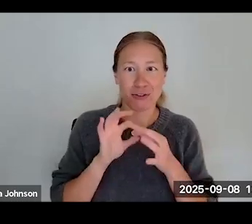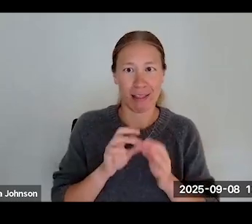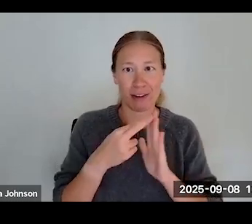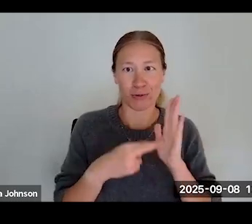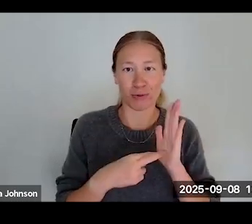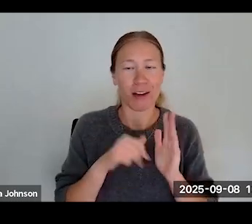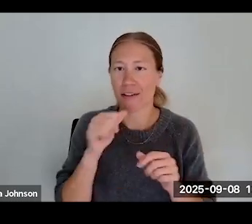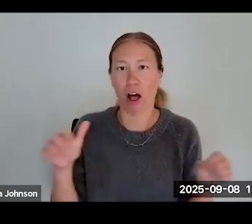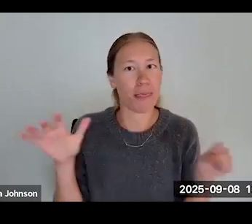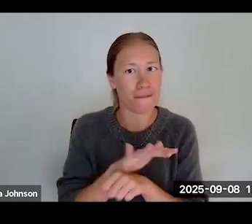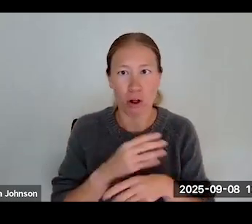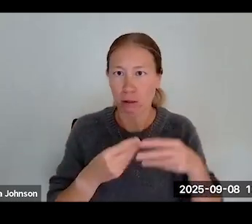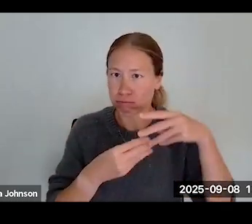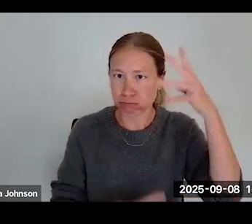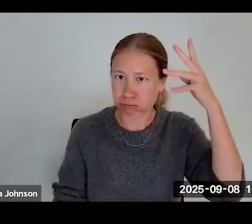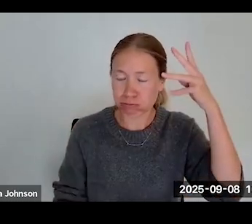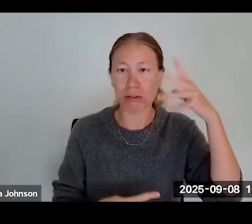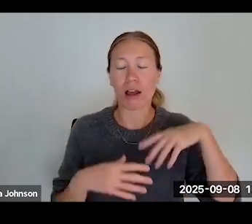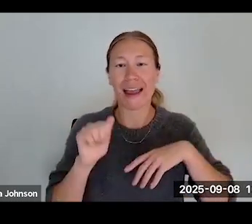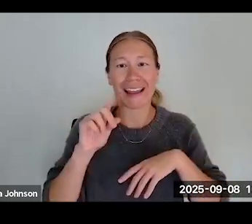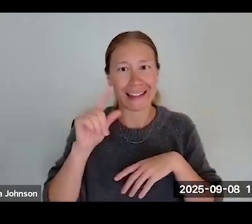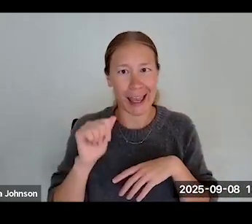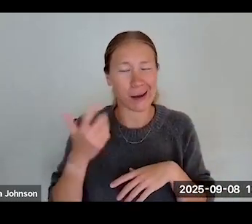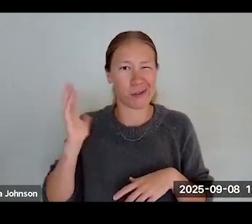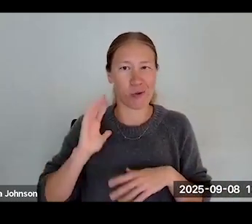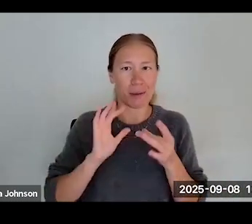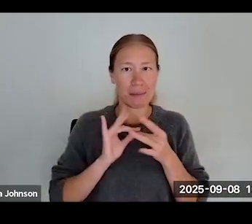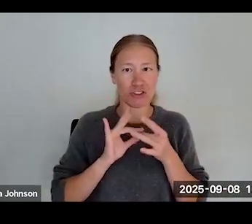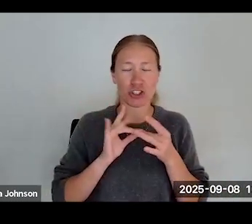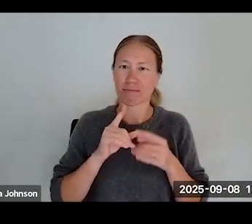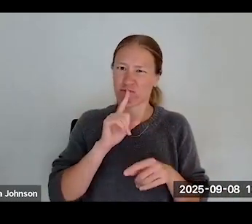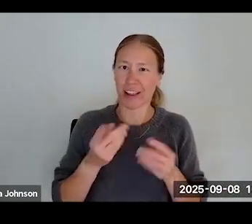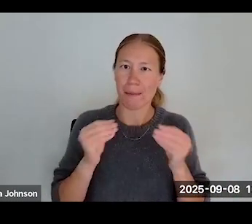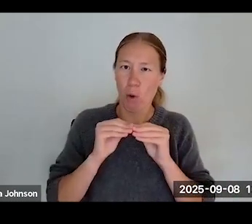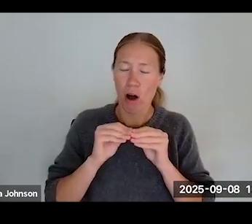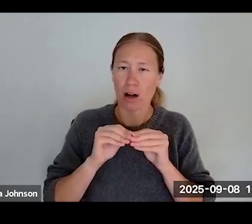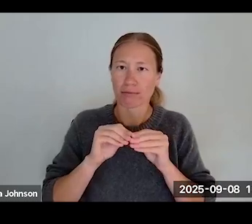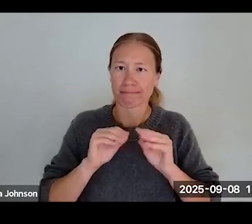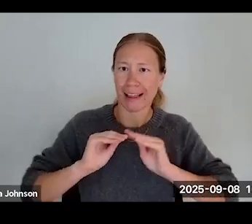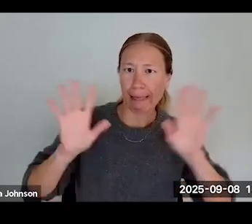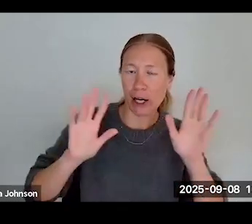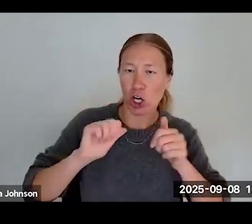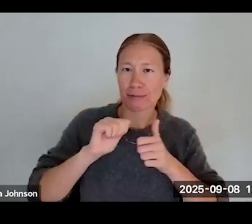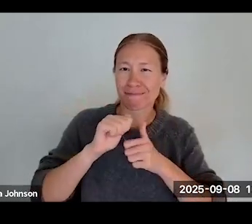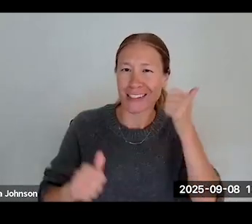of Title II of the Americans with Disabilities Act. As I mentioned earlier, it's just a more defined subpart, Subpart H.